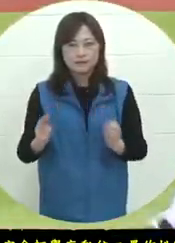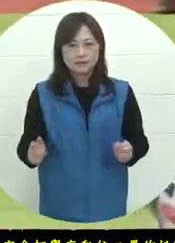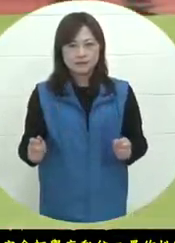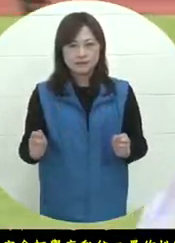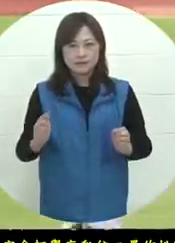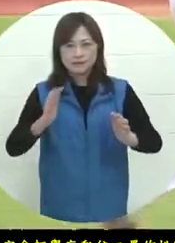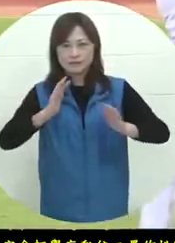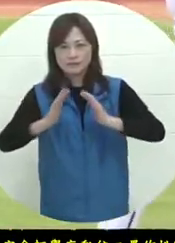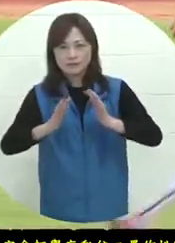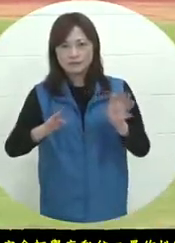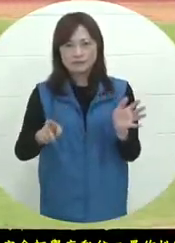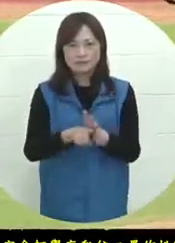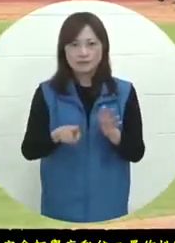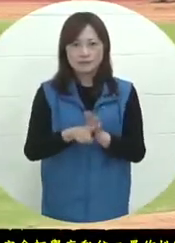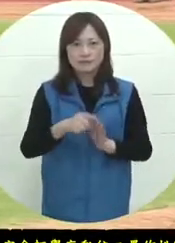After 4 bad walks